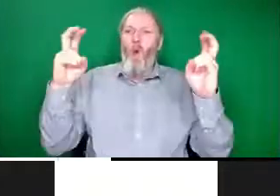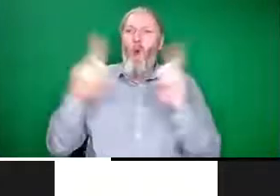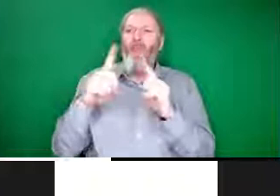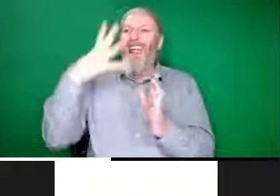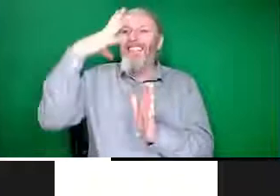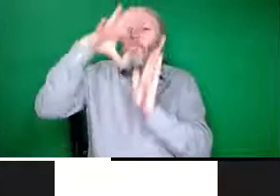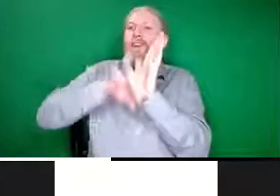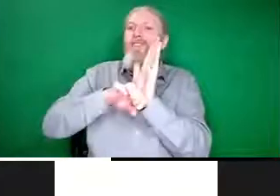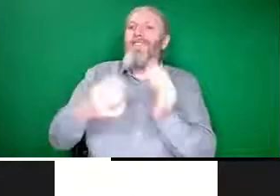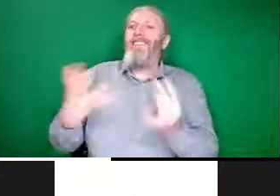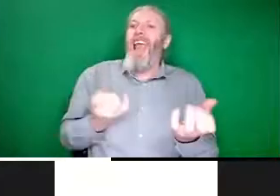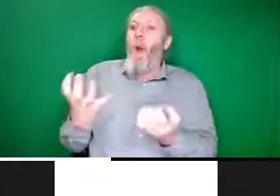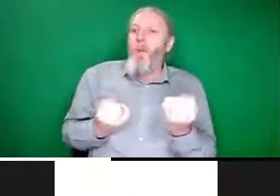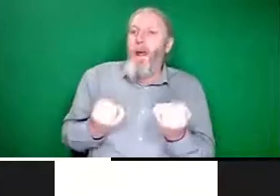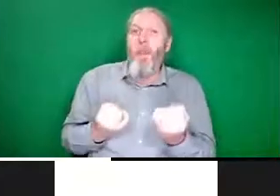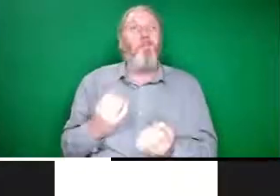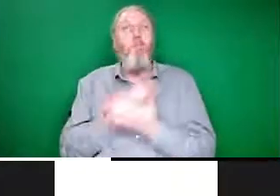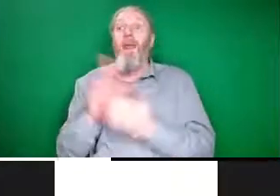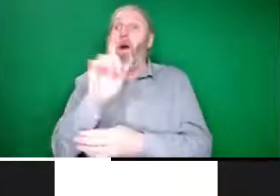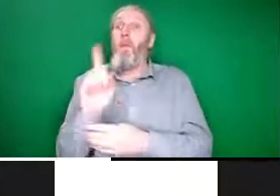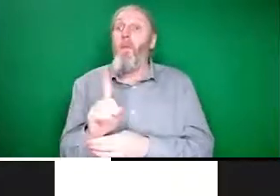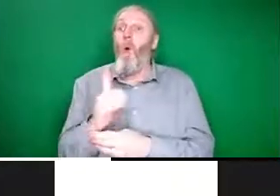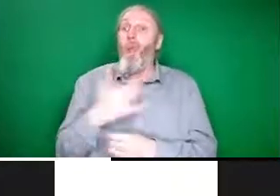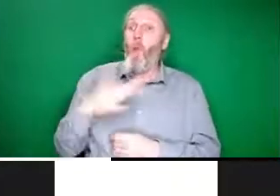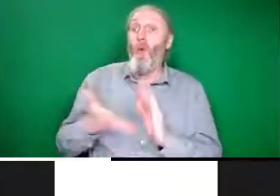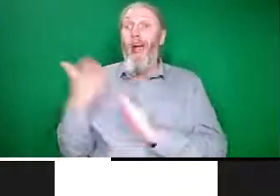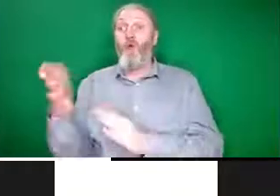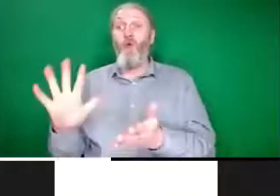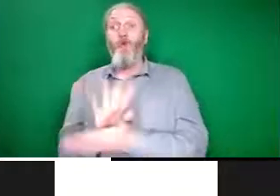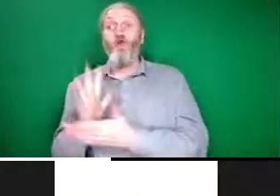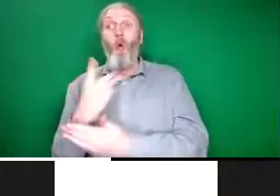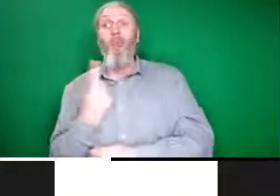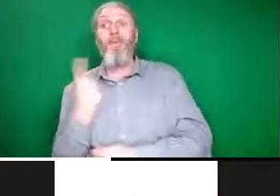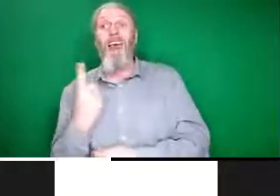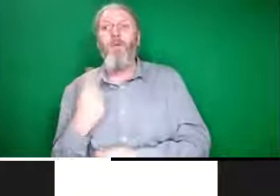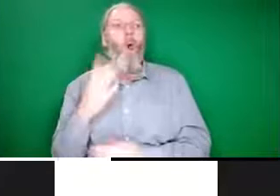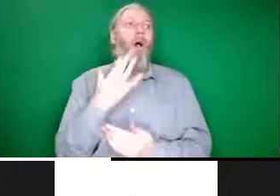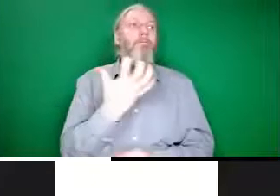documented for a number of years. In some places, that means we've seep an increase in